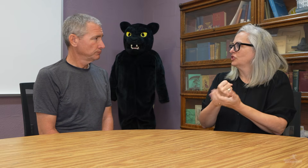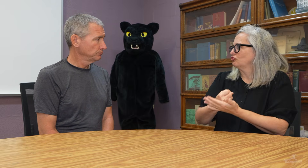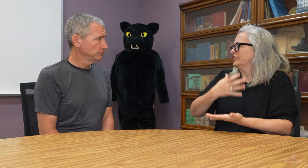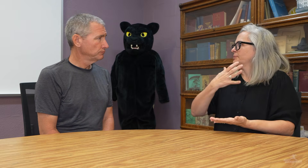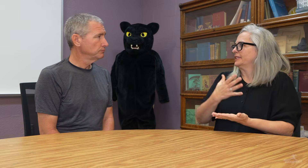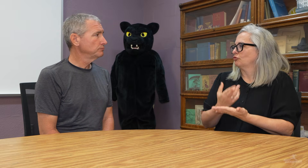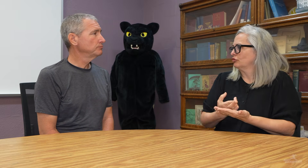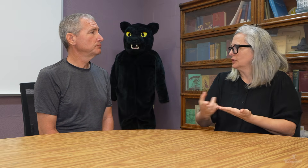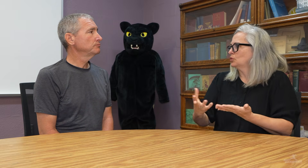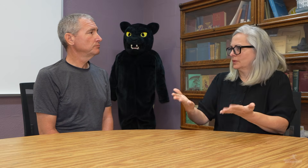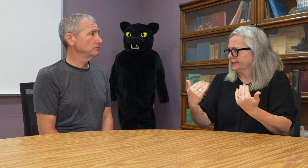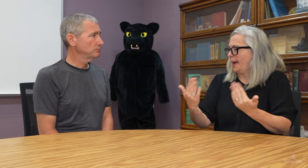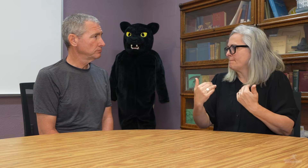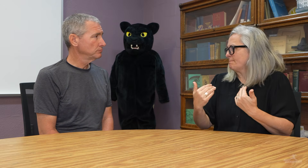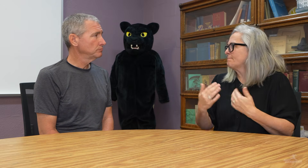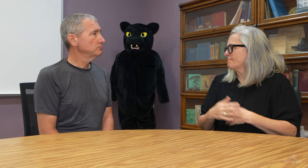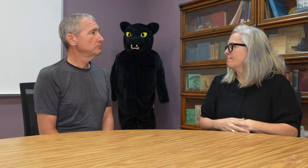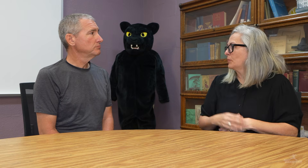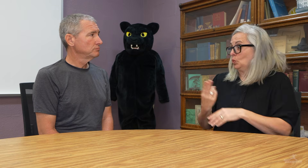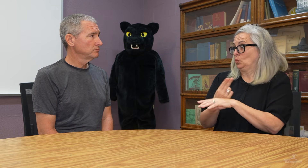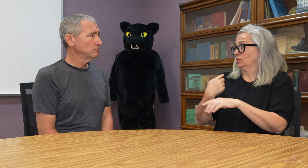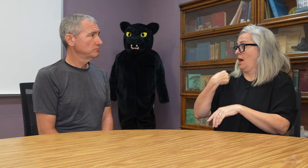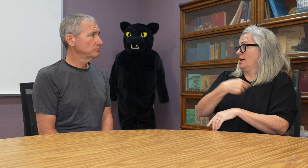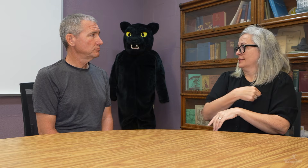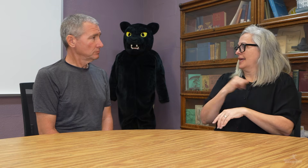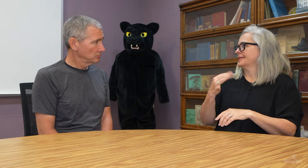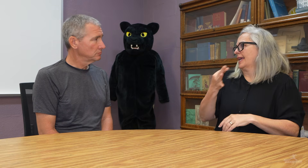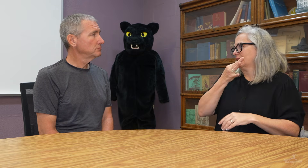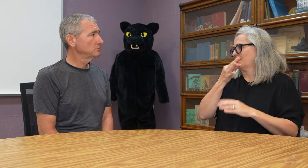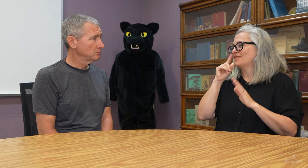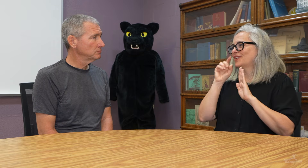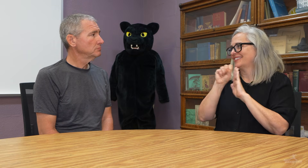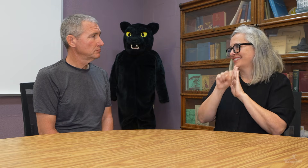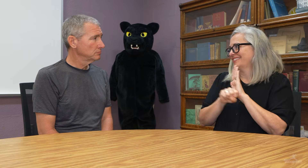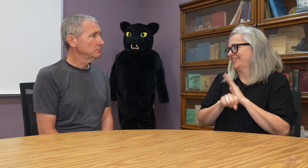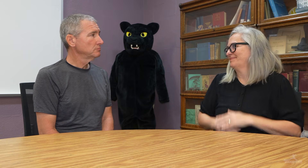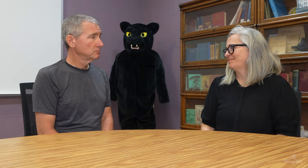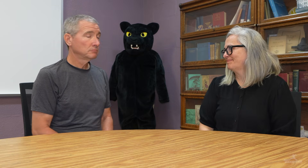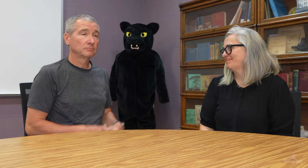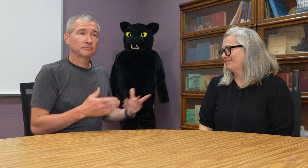I want families to use the enrichment resources we have. I want OSD to be seen and used as a statewide expert in deaf education.